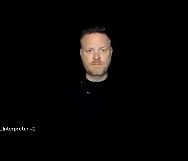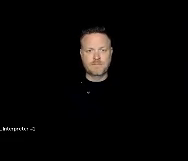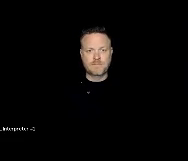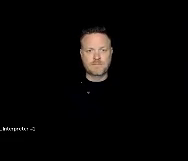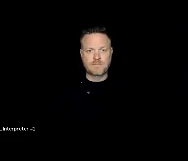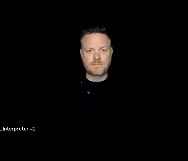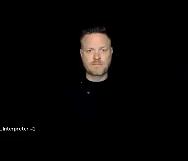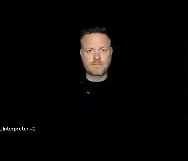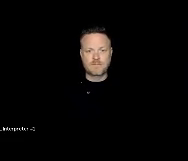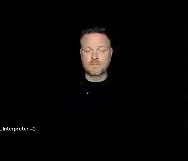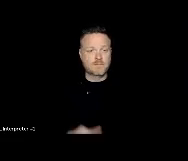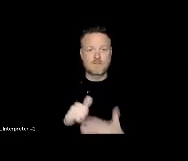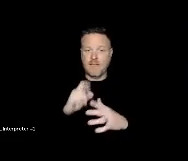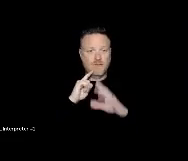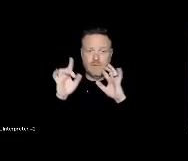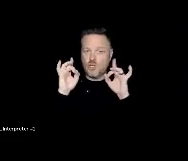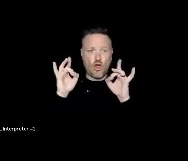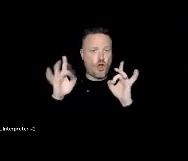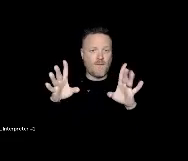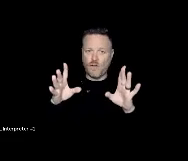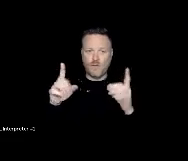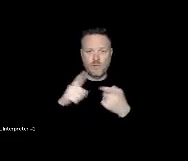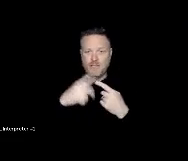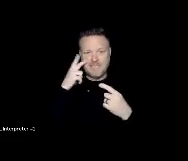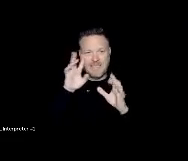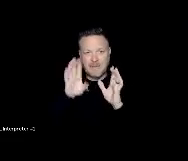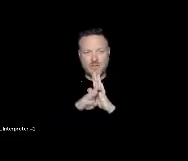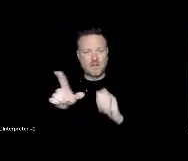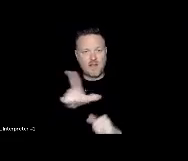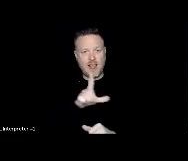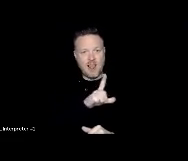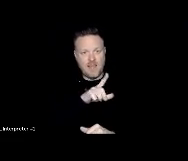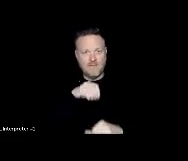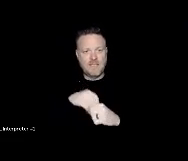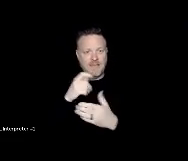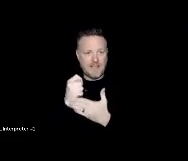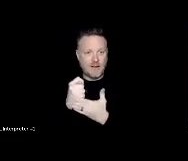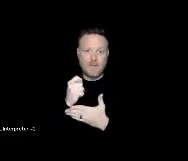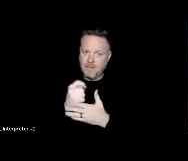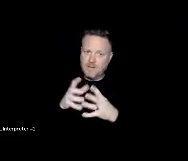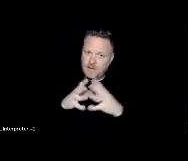Yeah, it was awful. You look at the picture on the left. He is in therapy in the left.